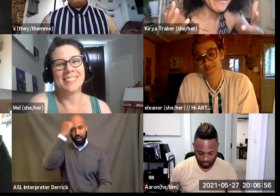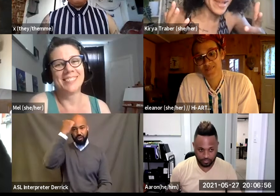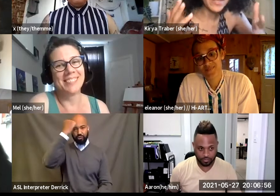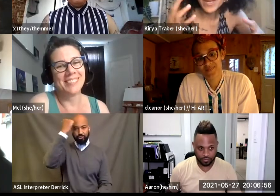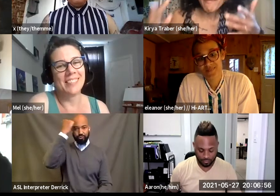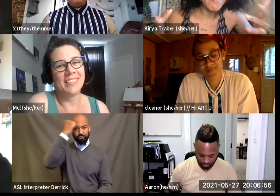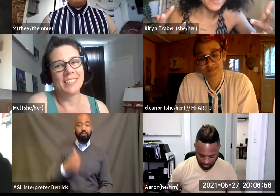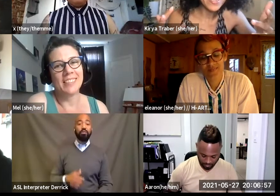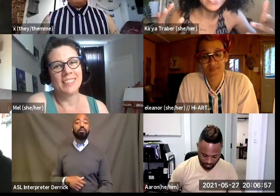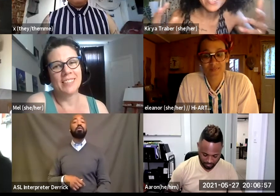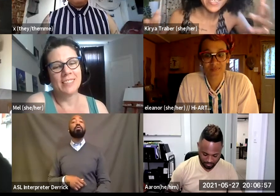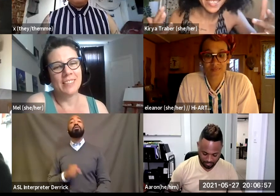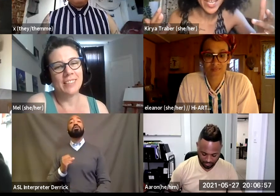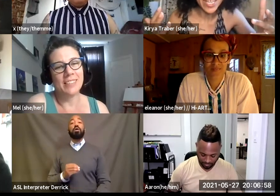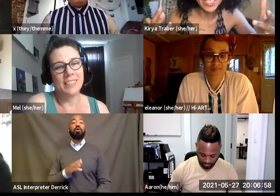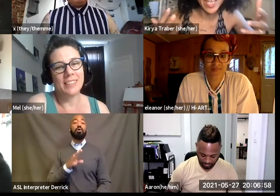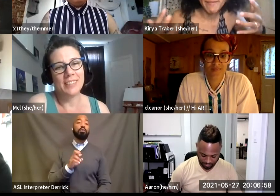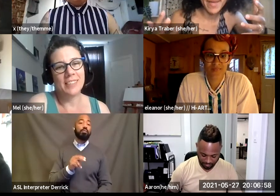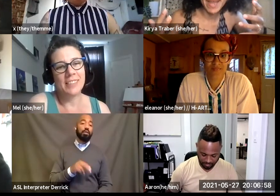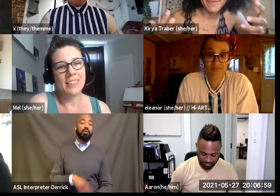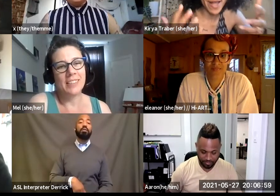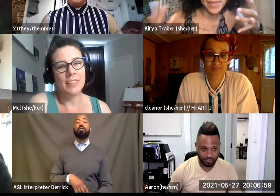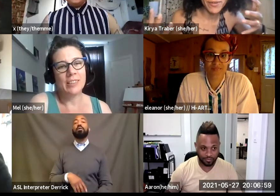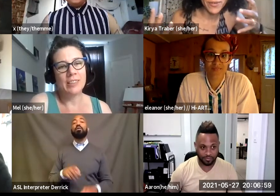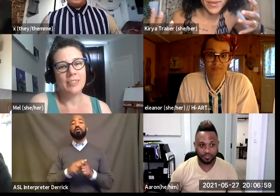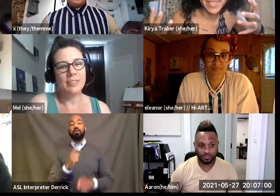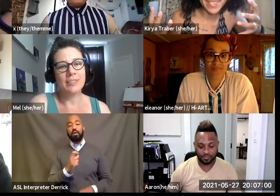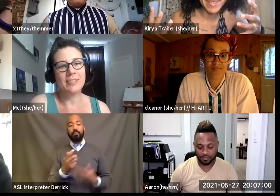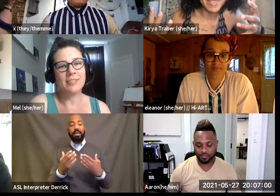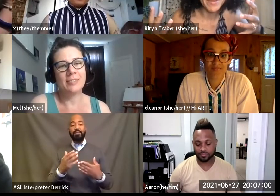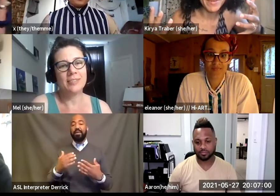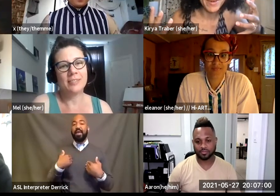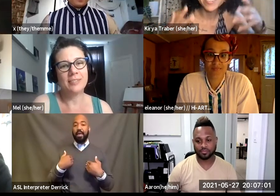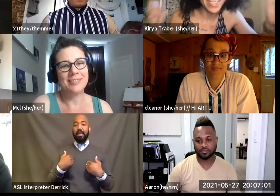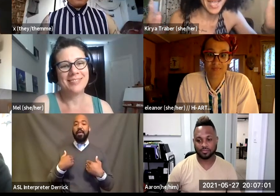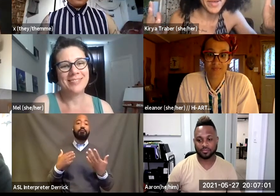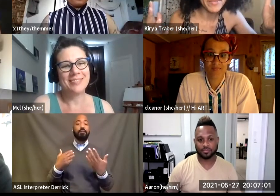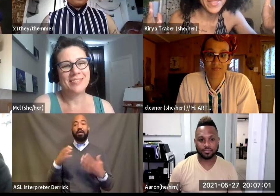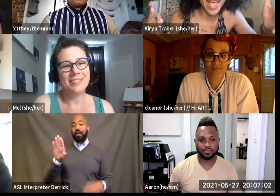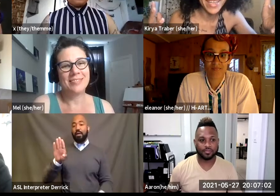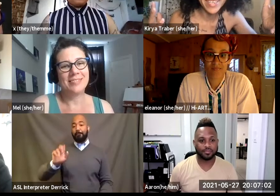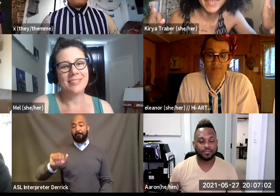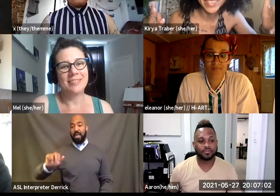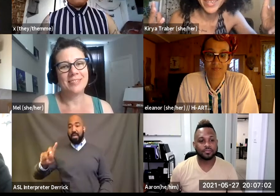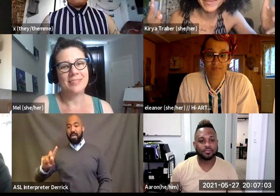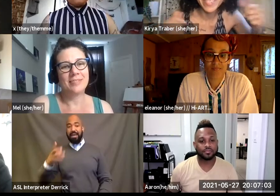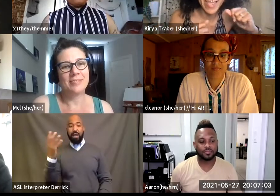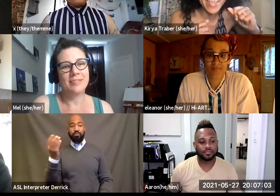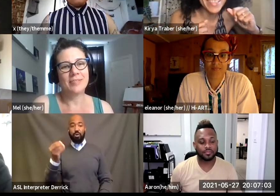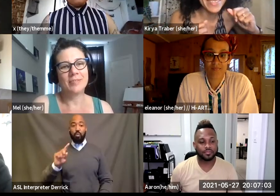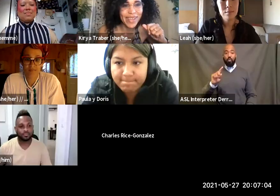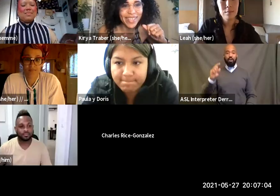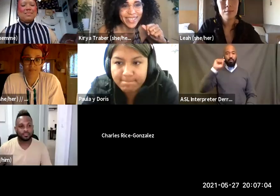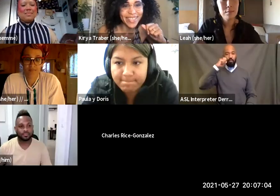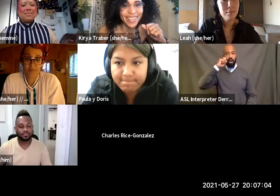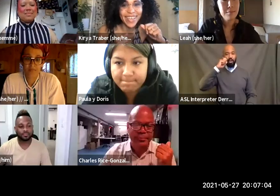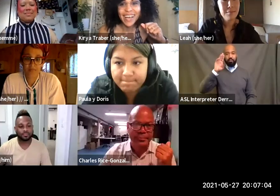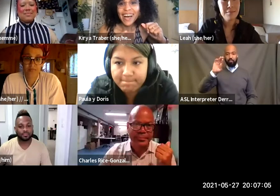Kirya Traber (she/her): And to remind you all there's the current issue is sold out maybe there will be another run, but there will certainly be an issue too, because they already committed to that.